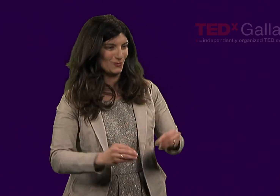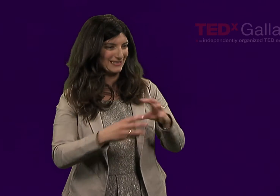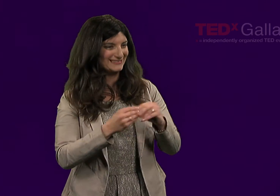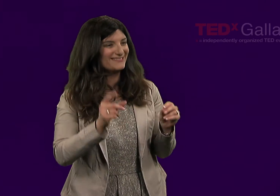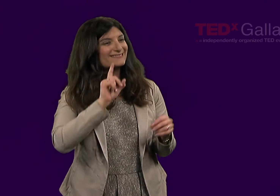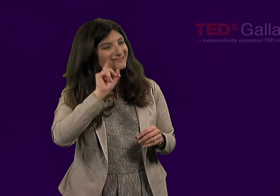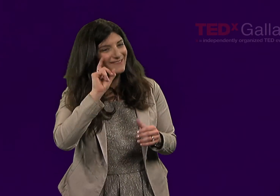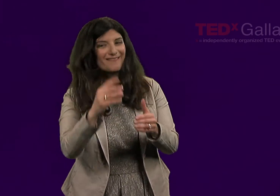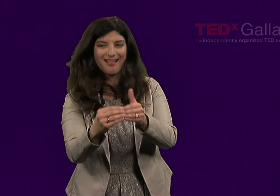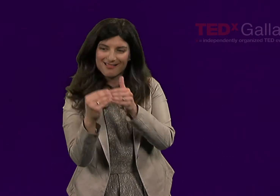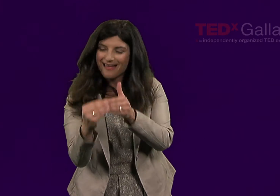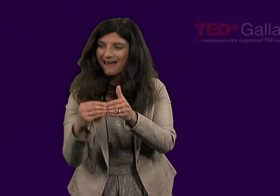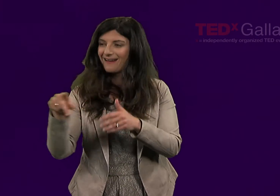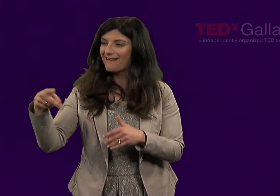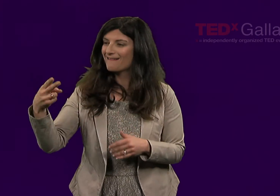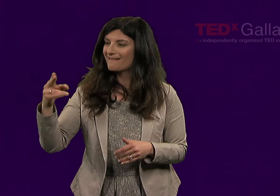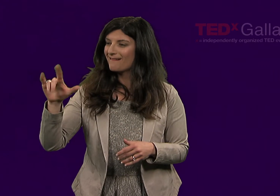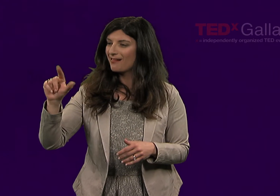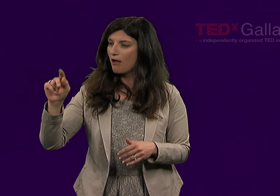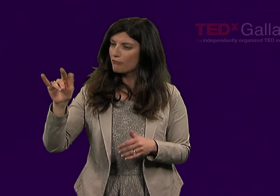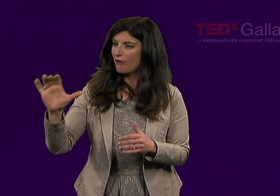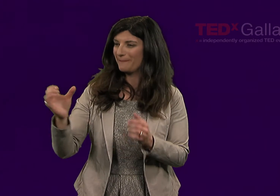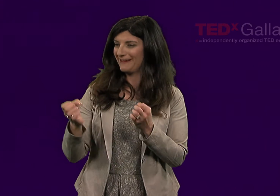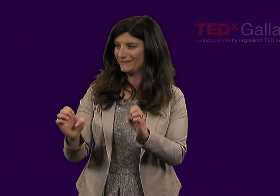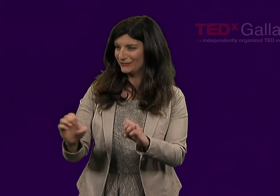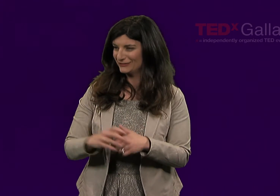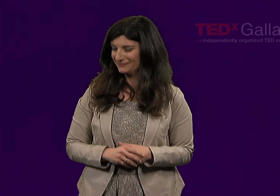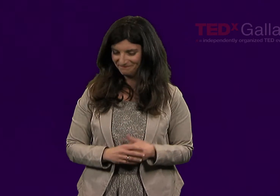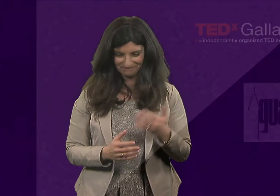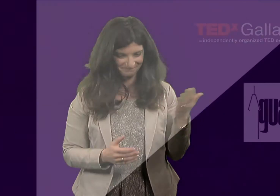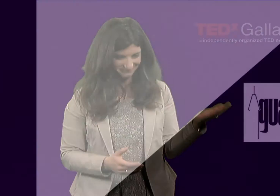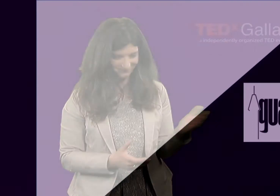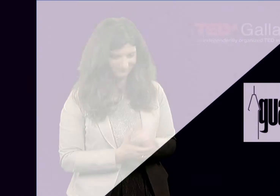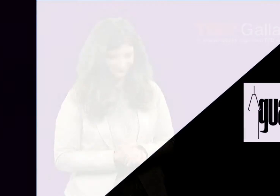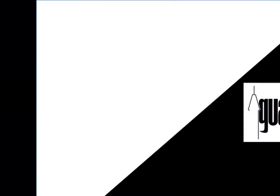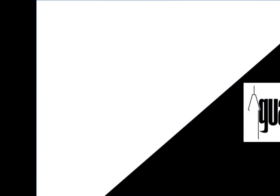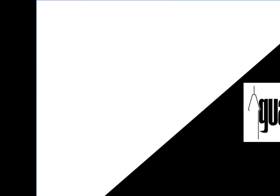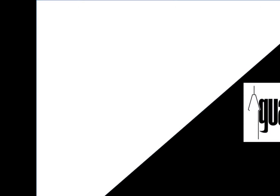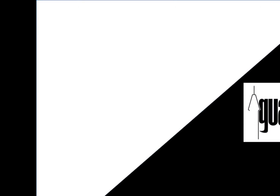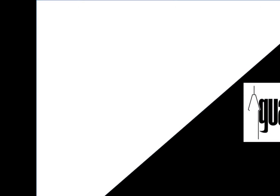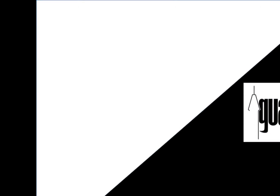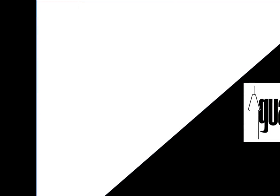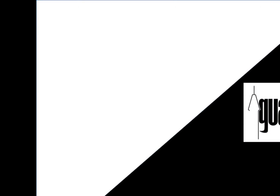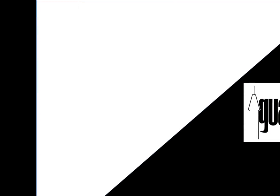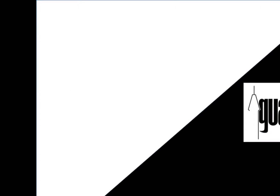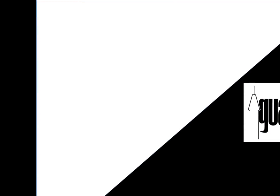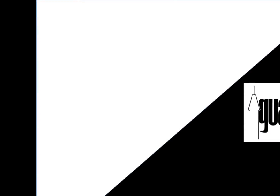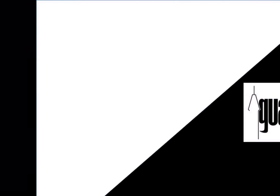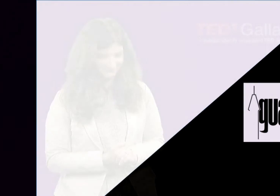four deaf-led philanthropic efforts that have been made in history. [GUAA]